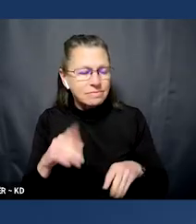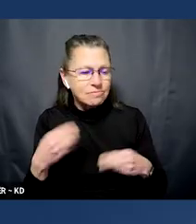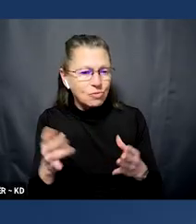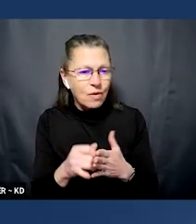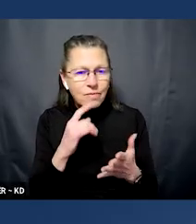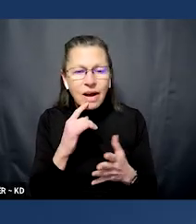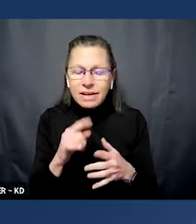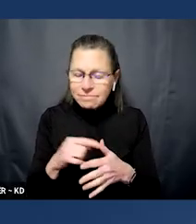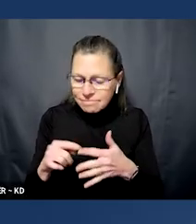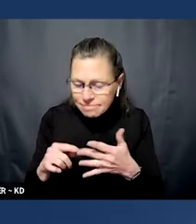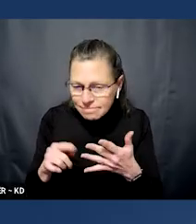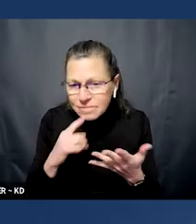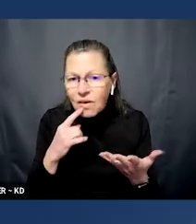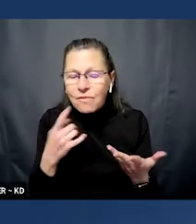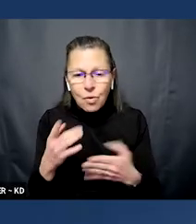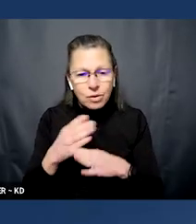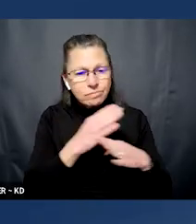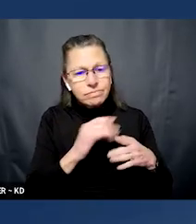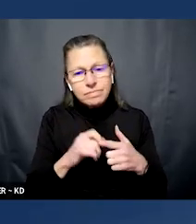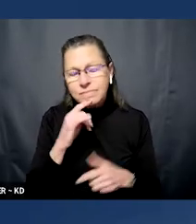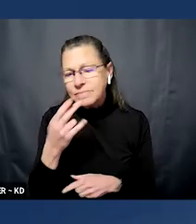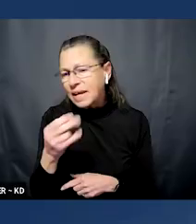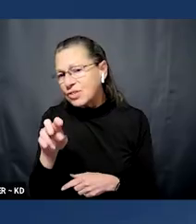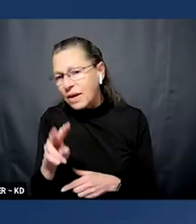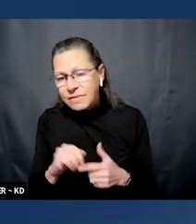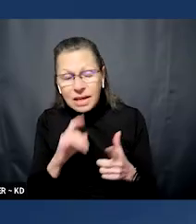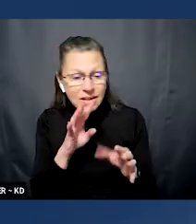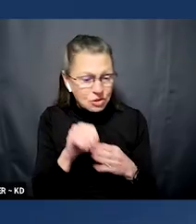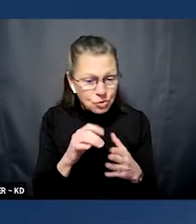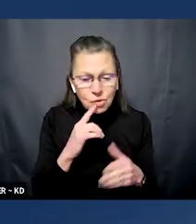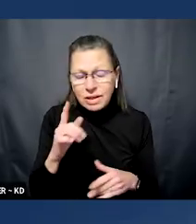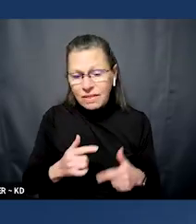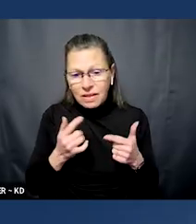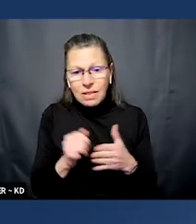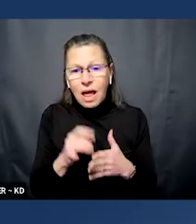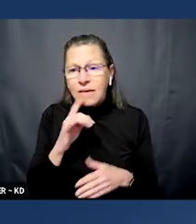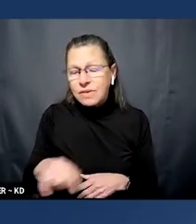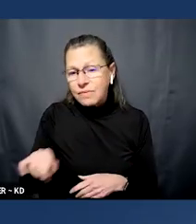of HIV and to improving the quality of life for people living with HIV in the City of Los Angeles.